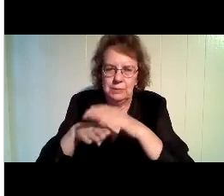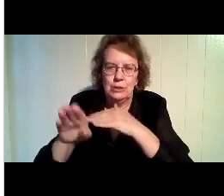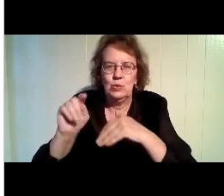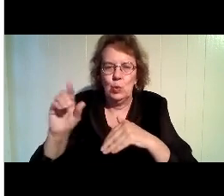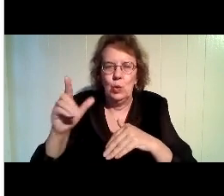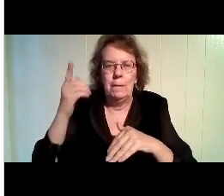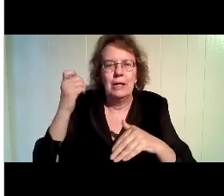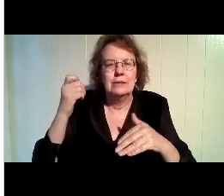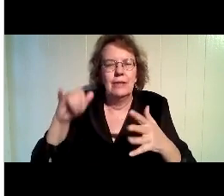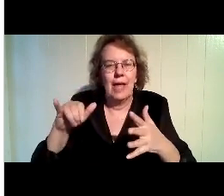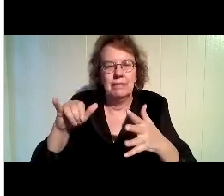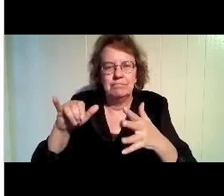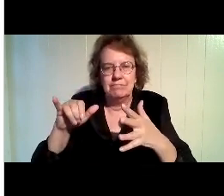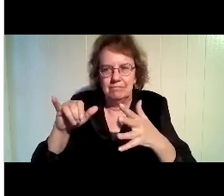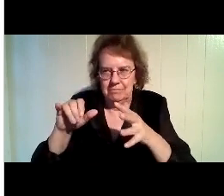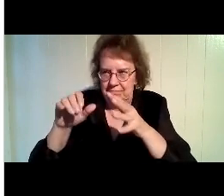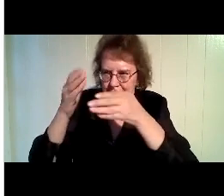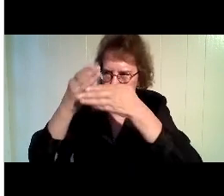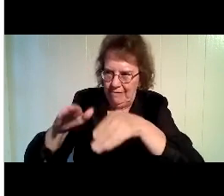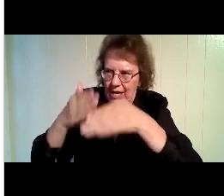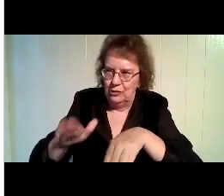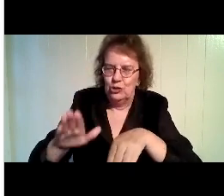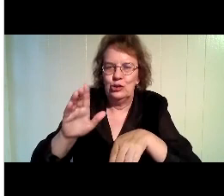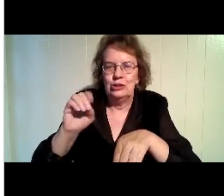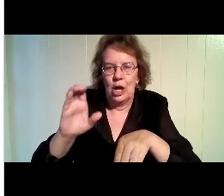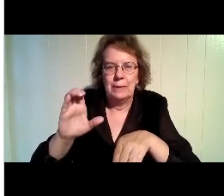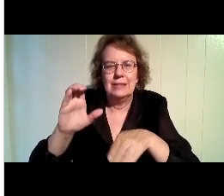breaks up your document into sections to make it easier to